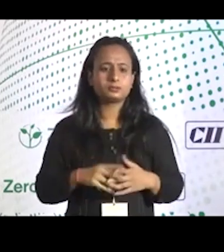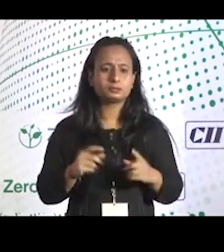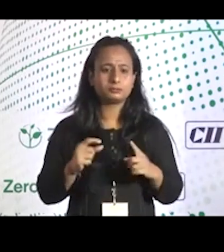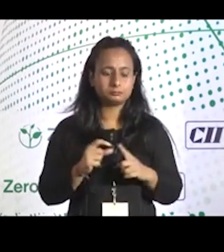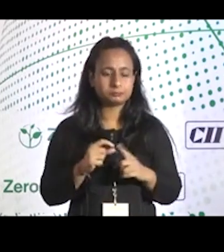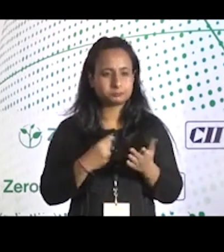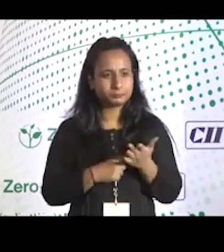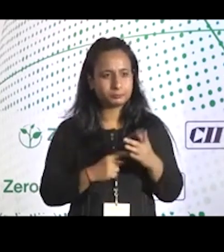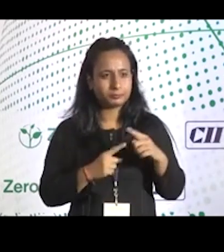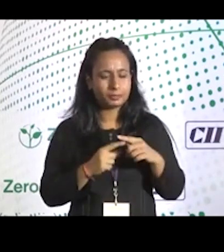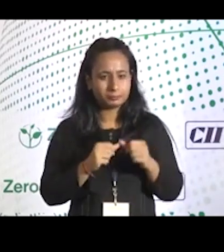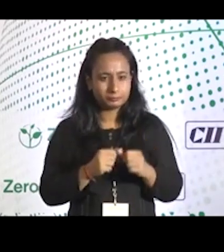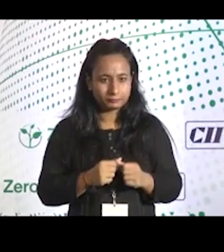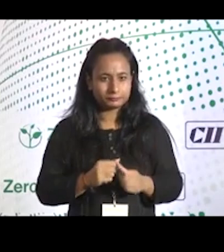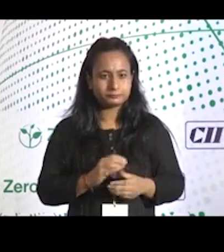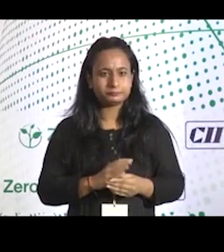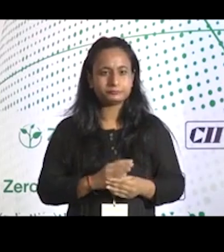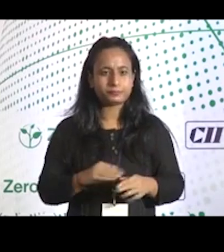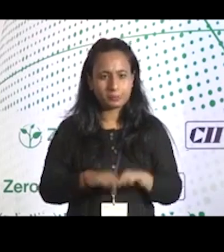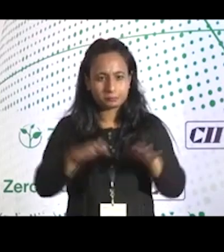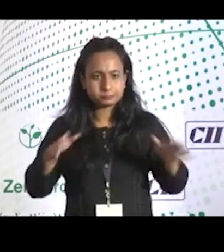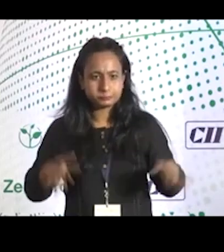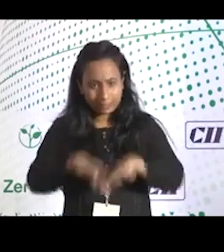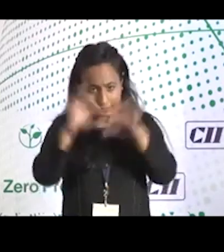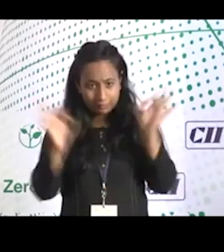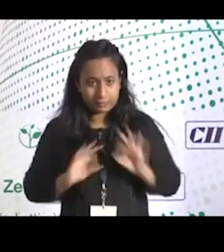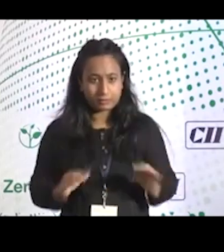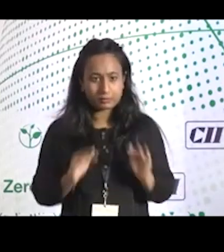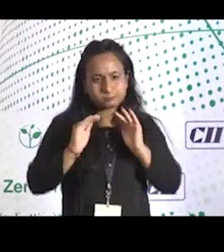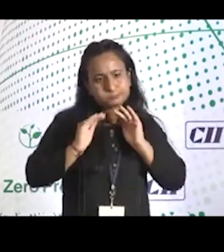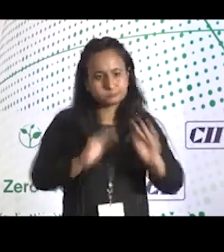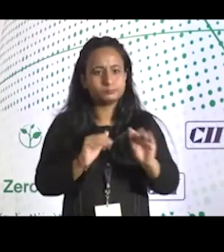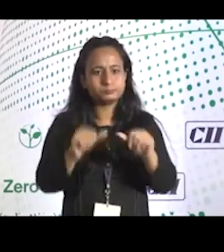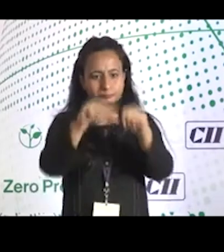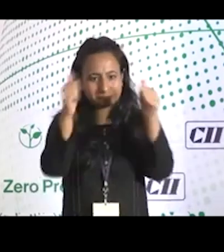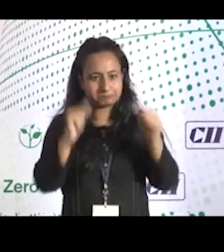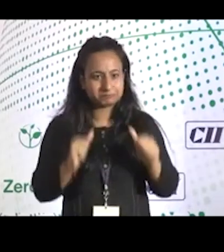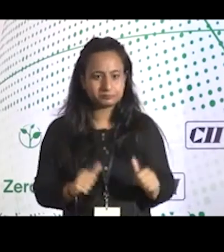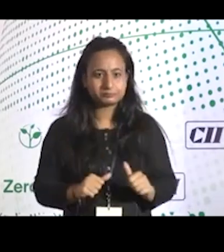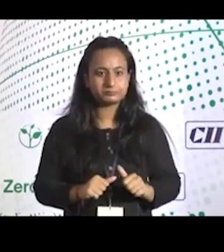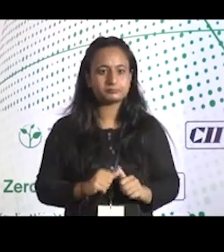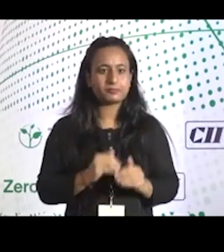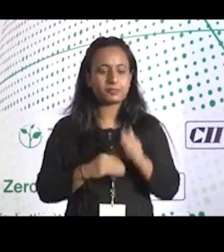Once you create that platform, that more model is tested out, you can build on anything upon it.